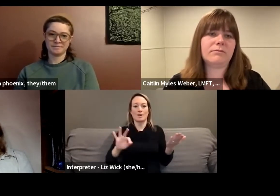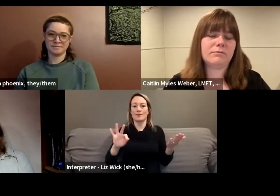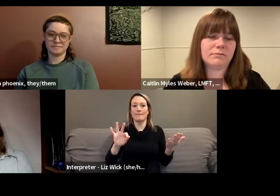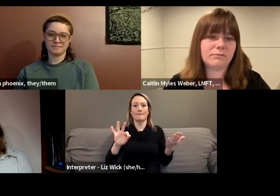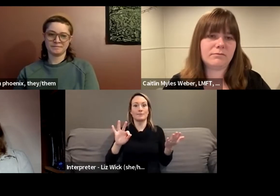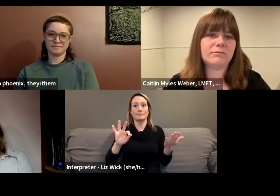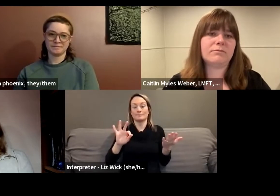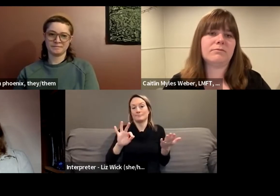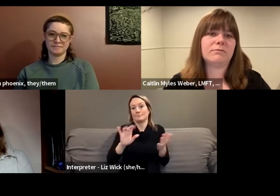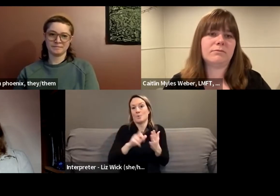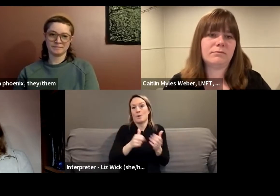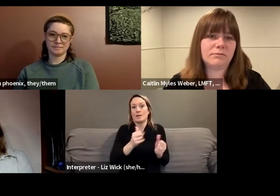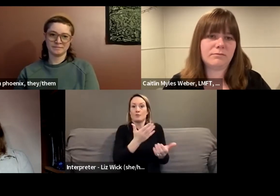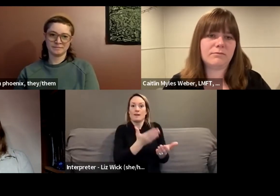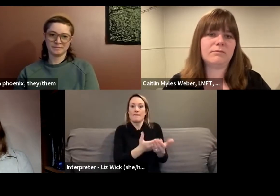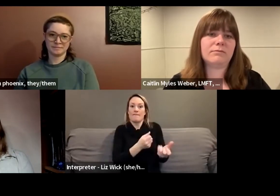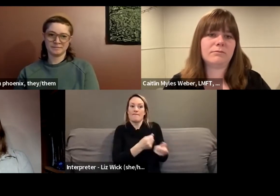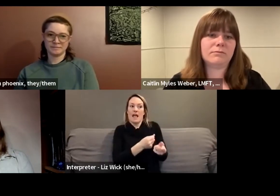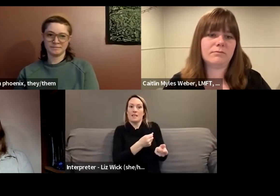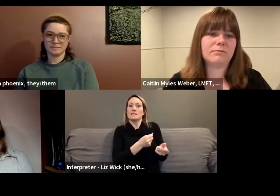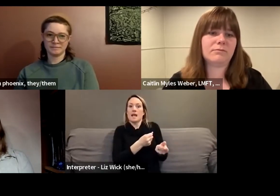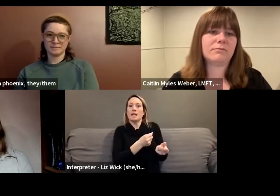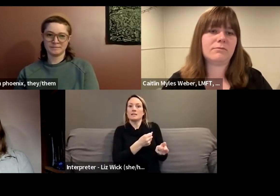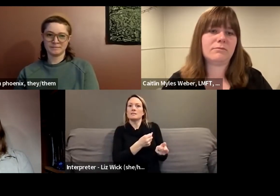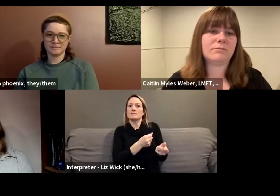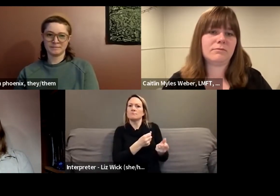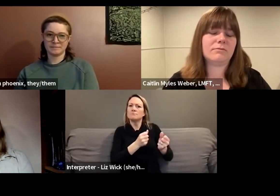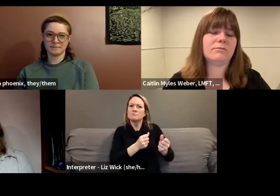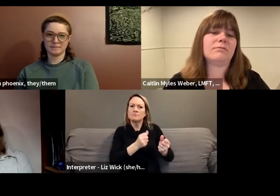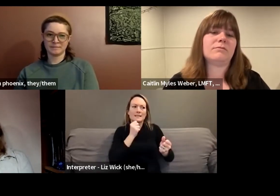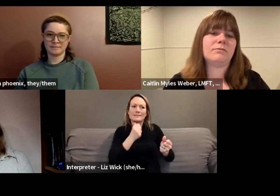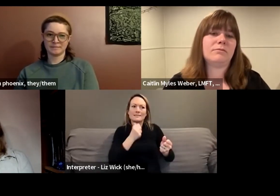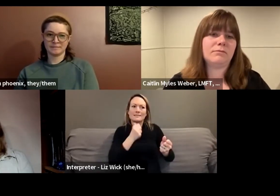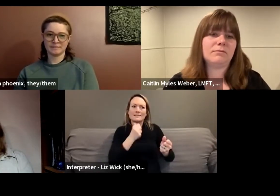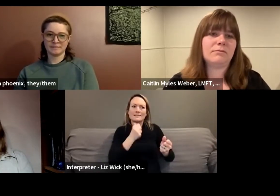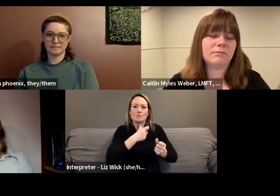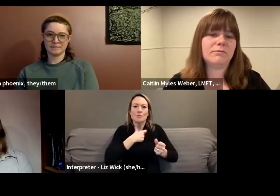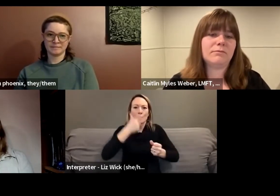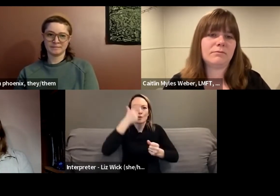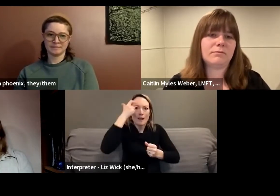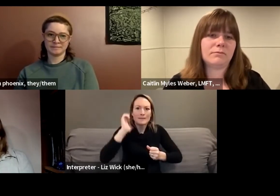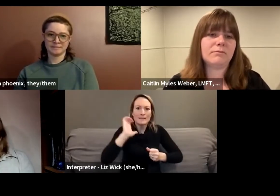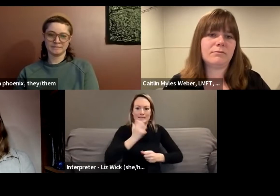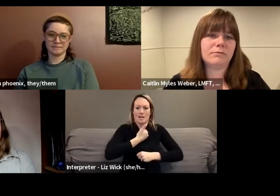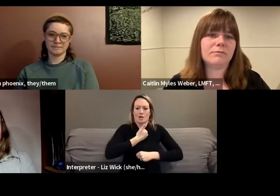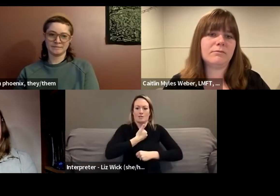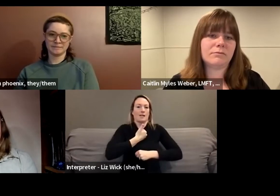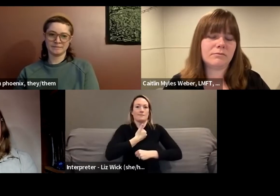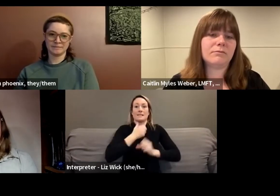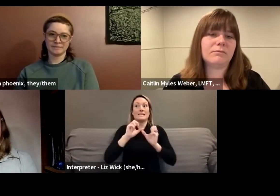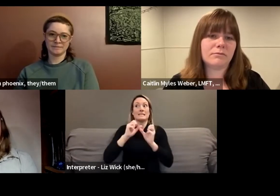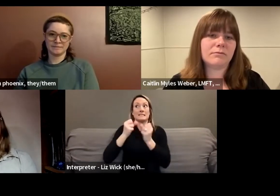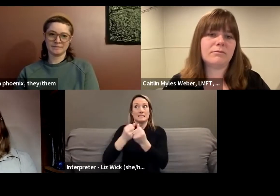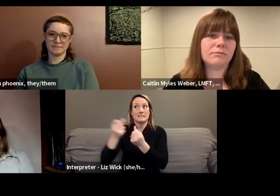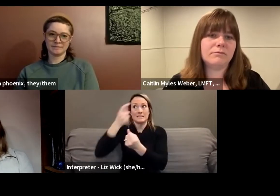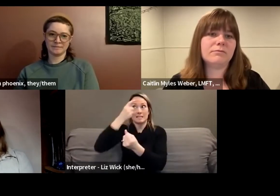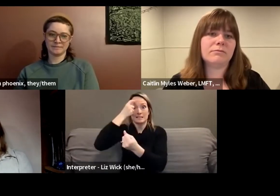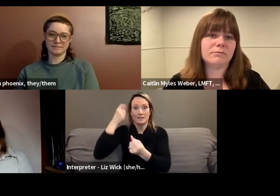that it's not us that are traumatizing ourselves, it's the society that's traumatizing us